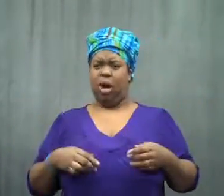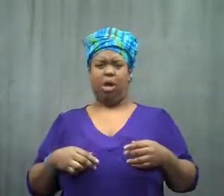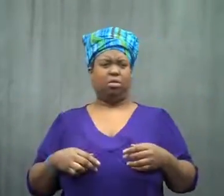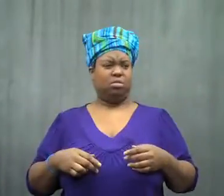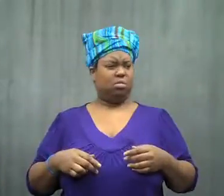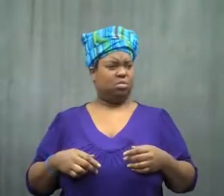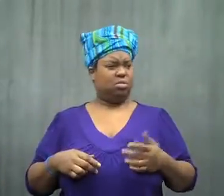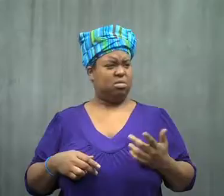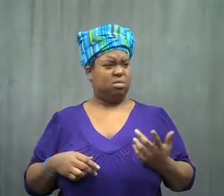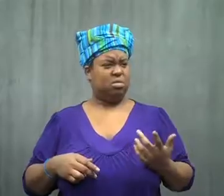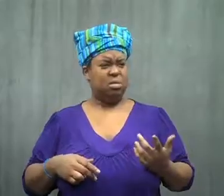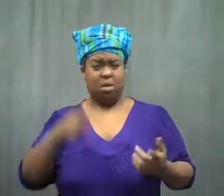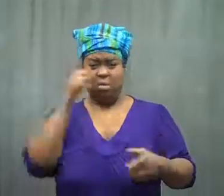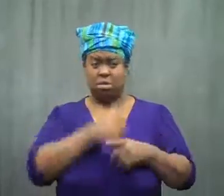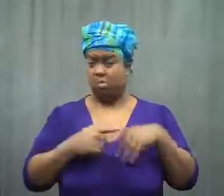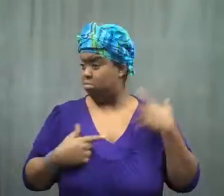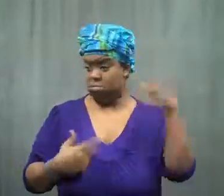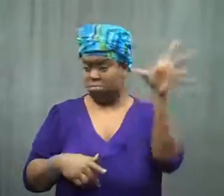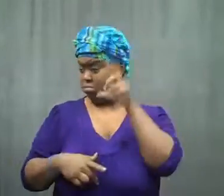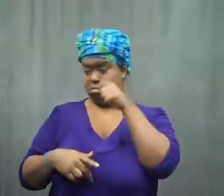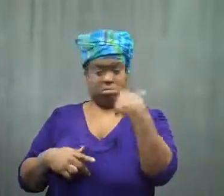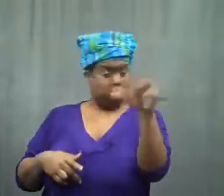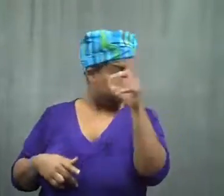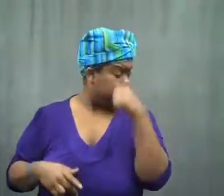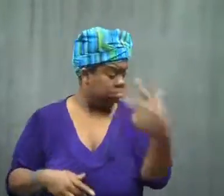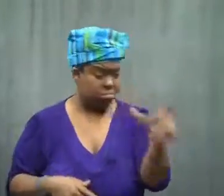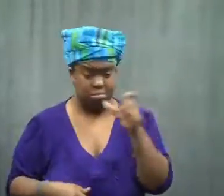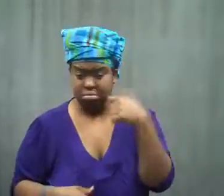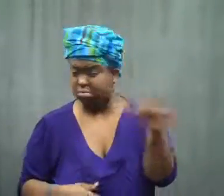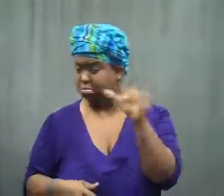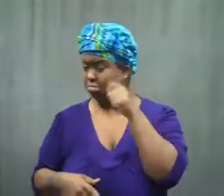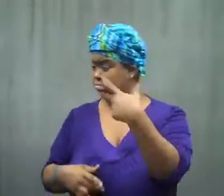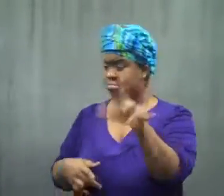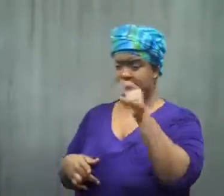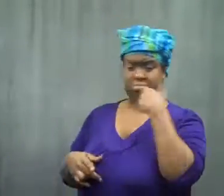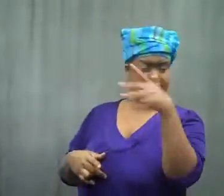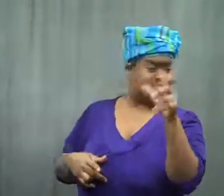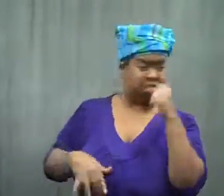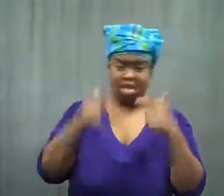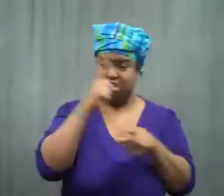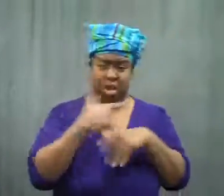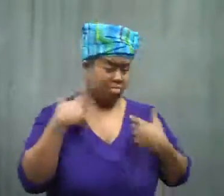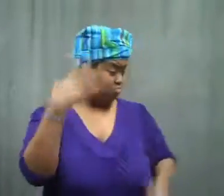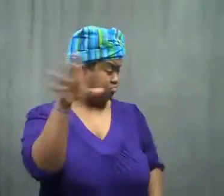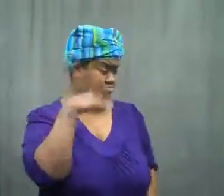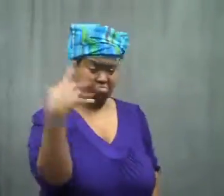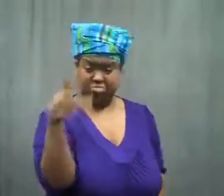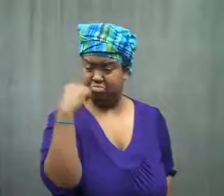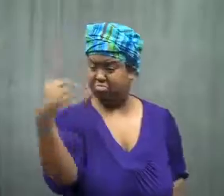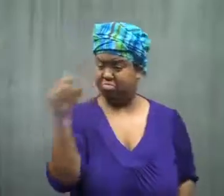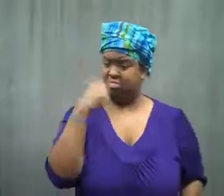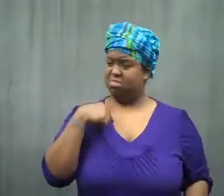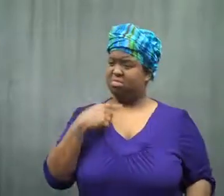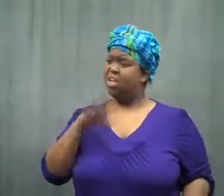My sisters disavowed knowing me.